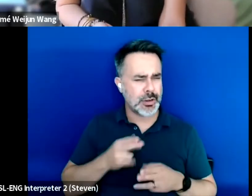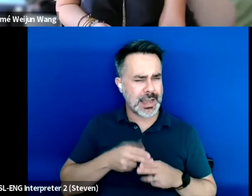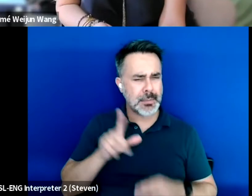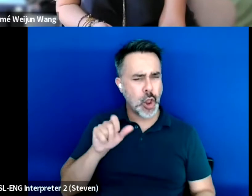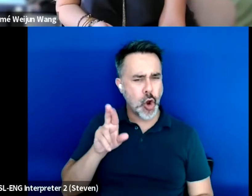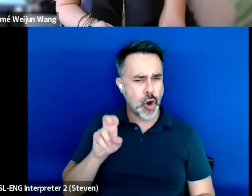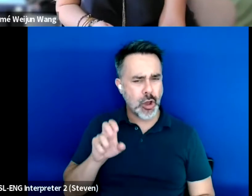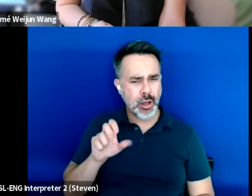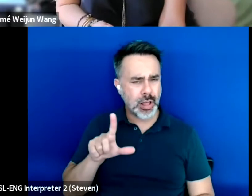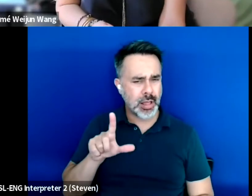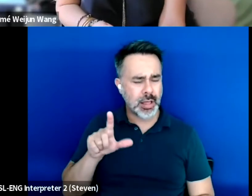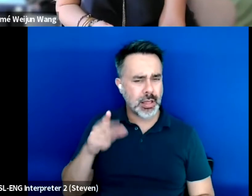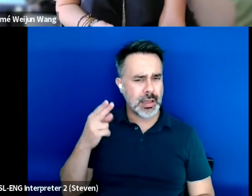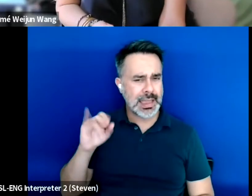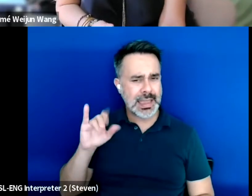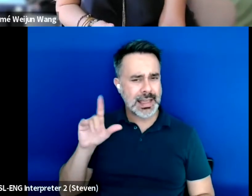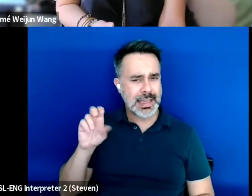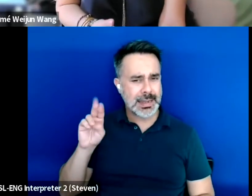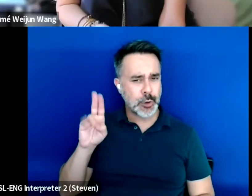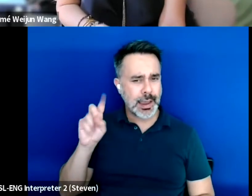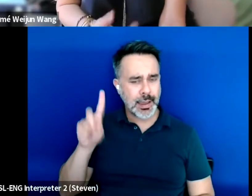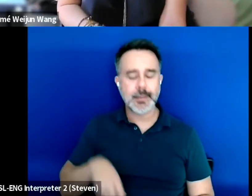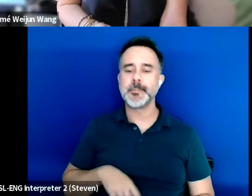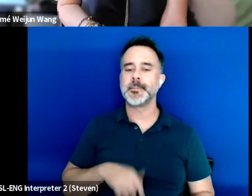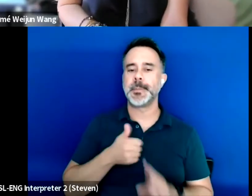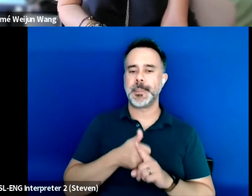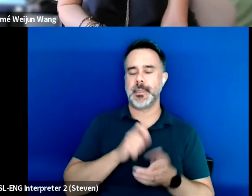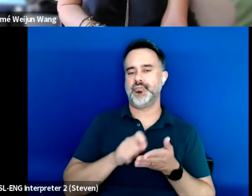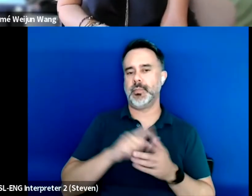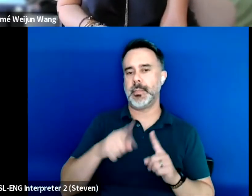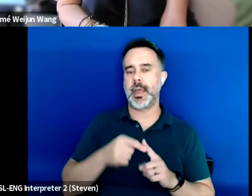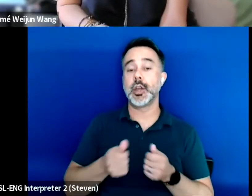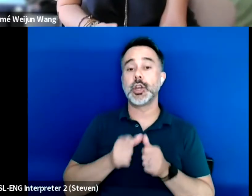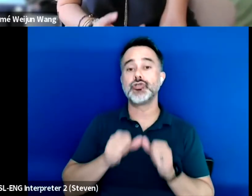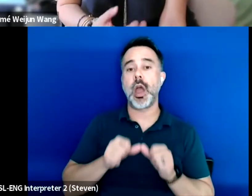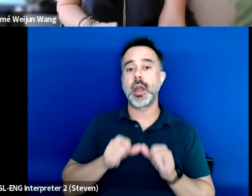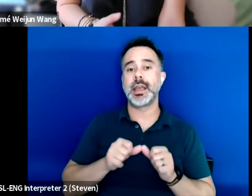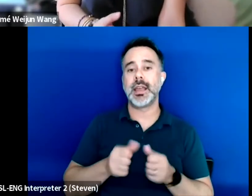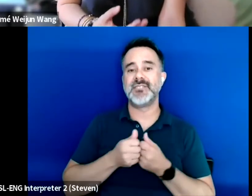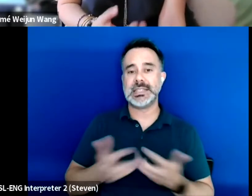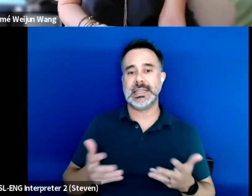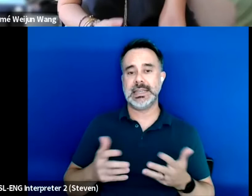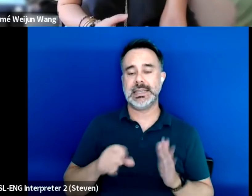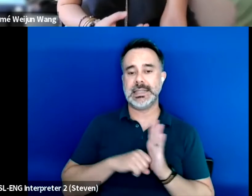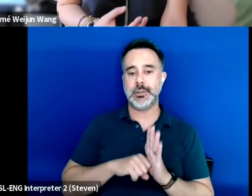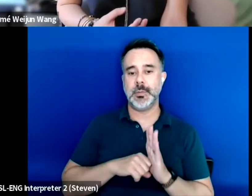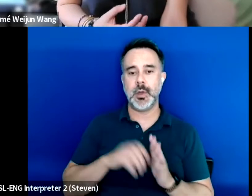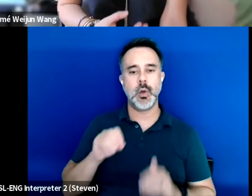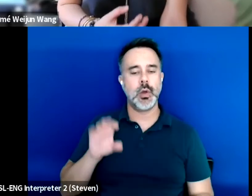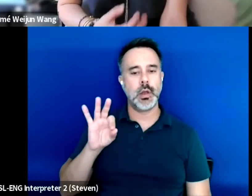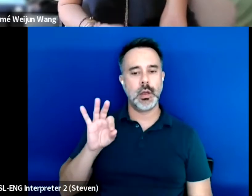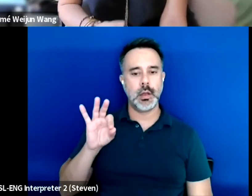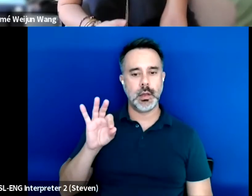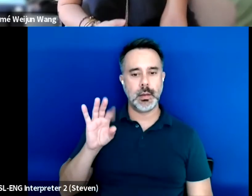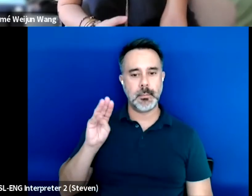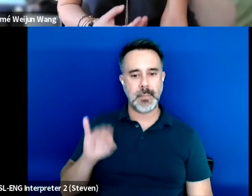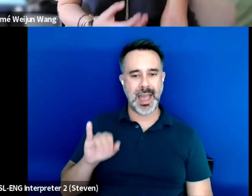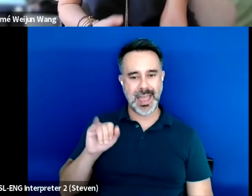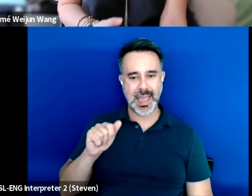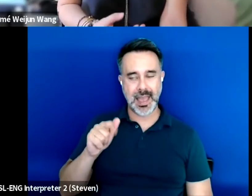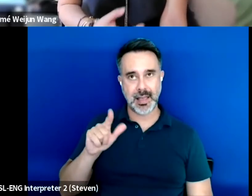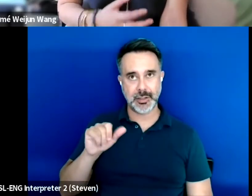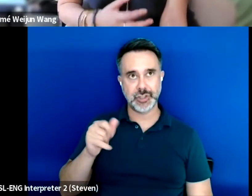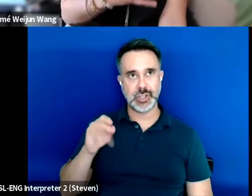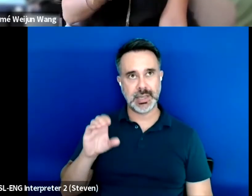And as many of us know, Seabiscuit was a huge bestseller and it became a huge movie.